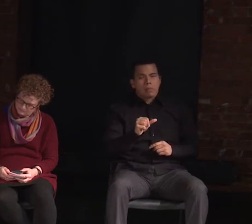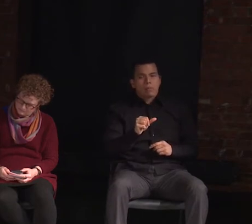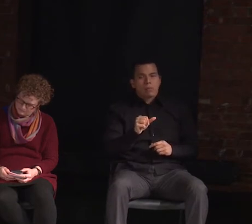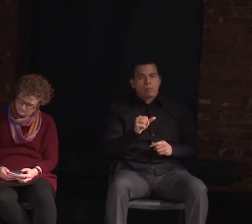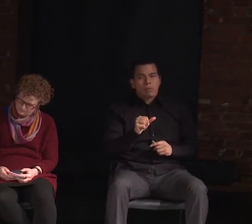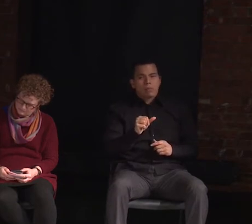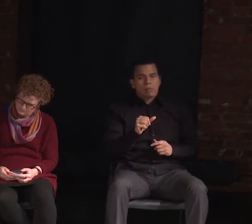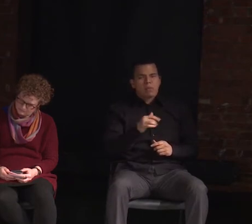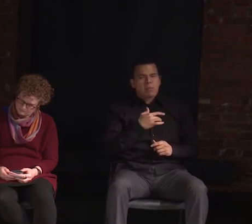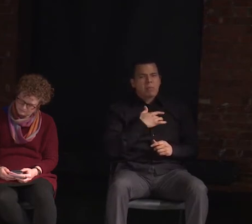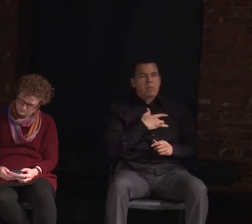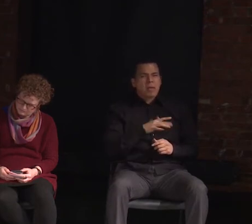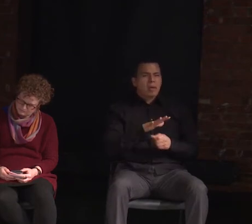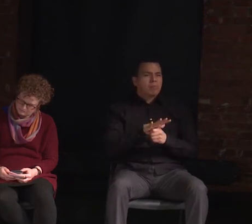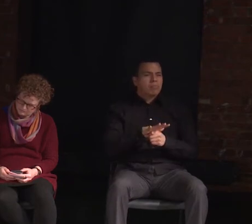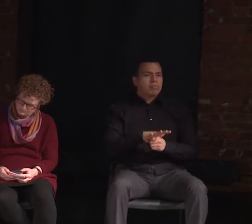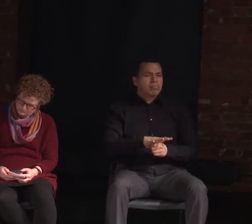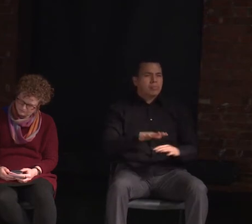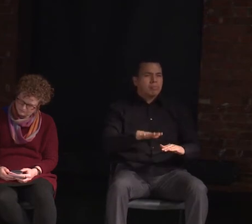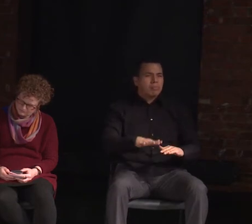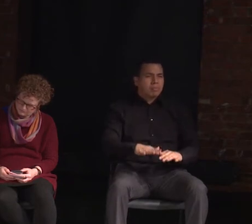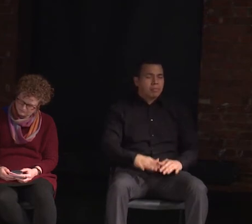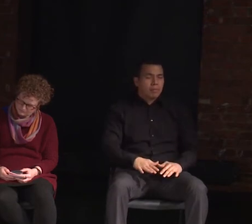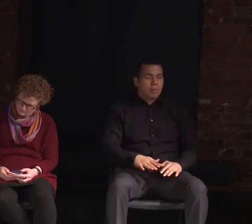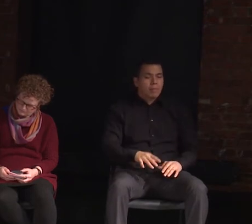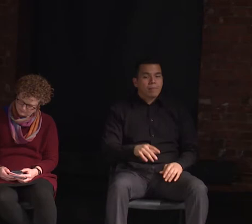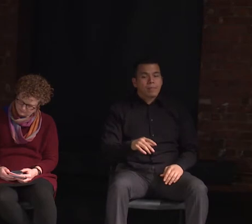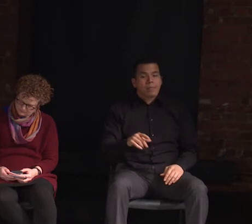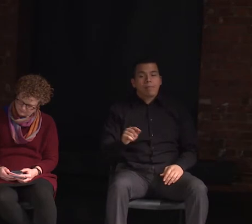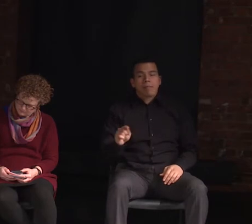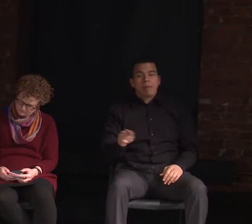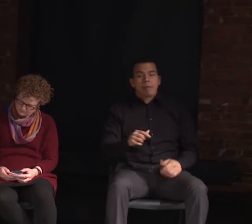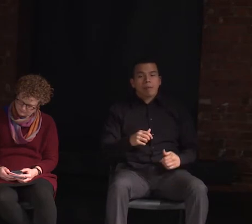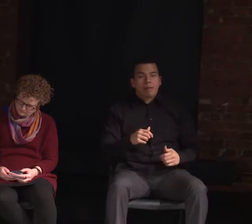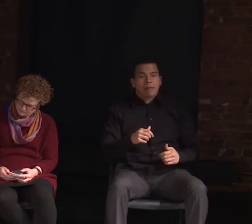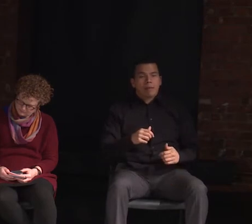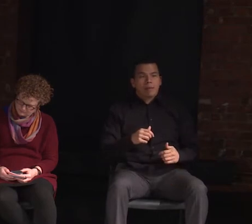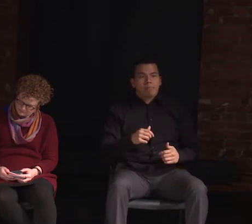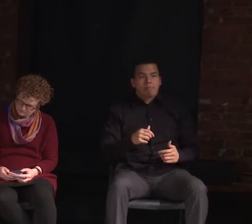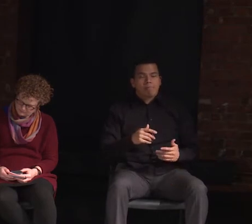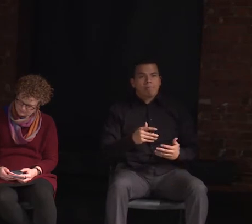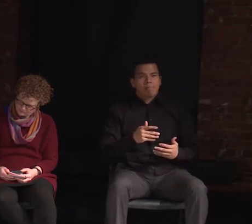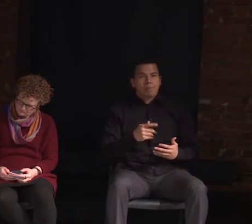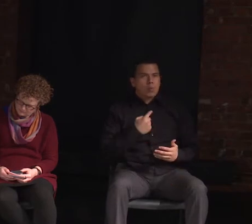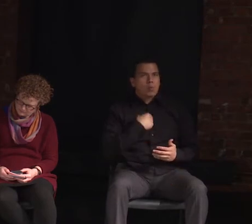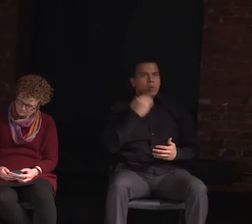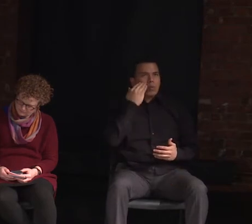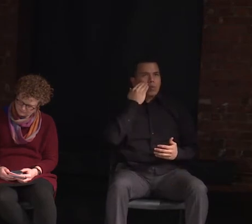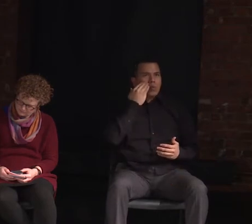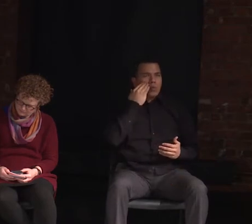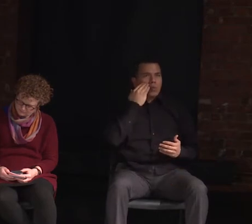and people who live in poverty. This really was affirming for us.